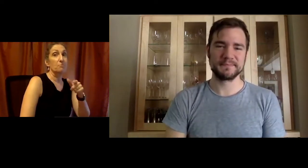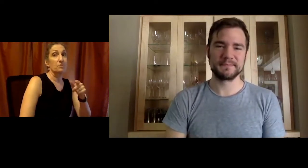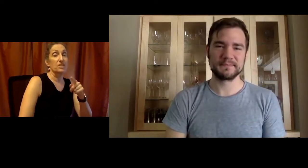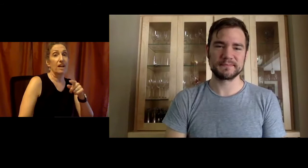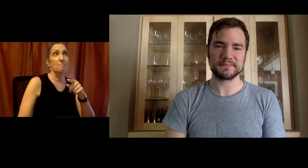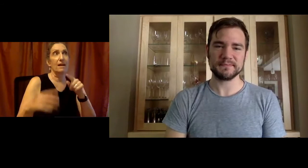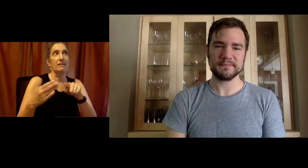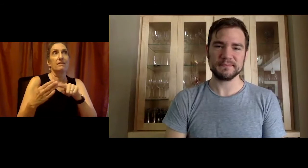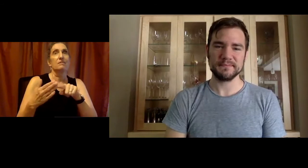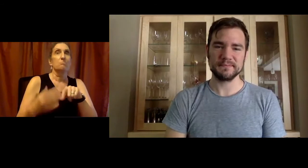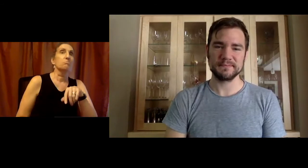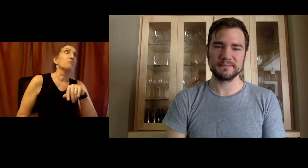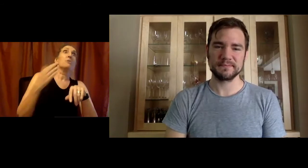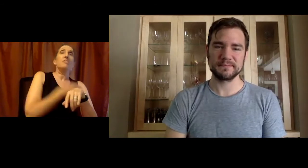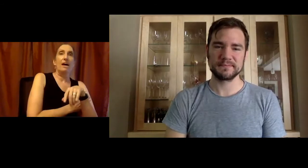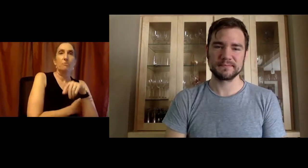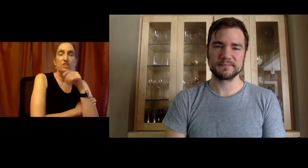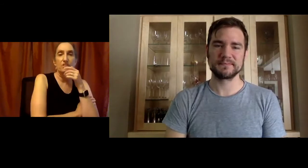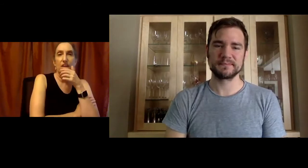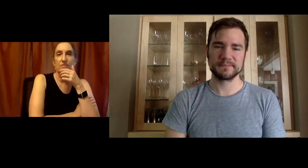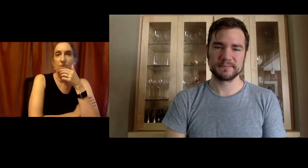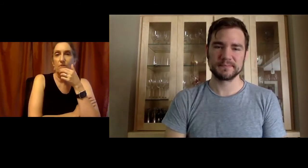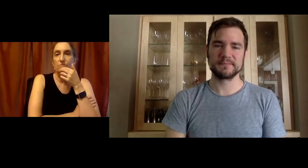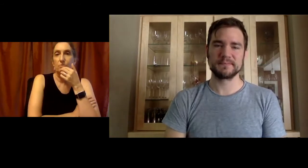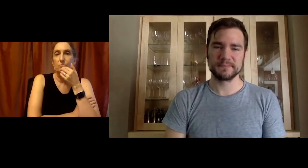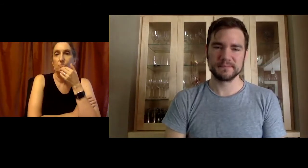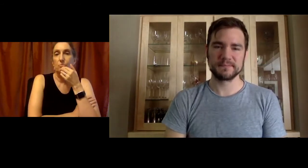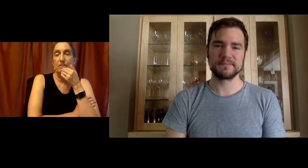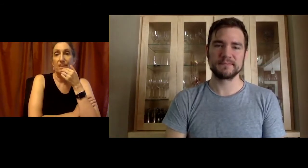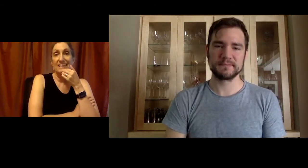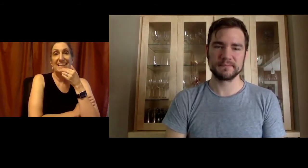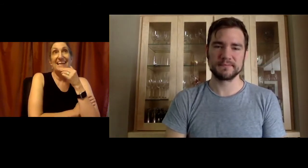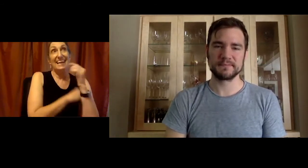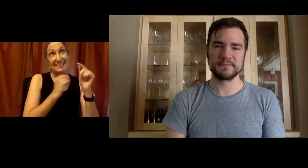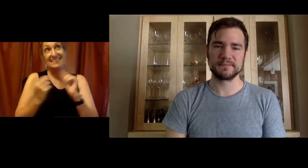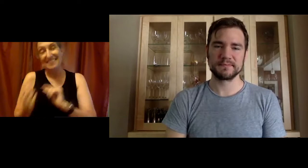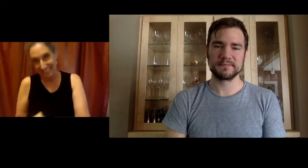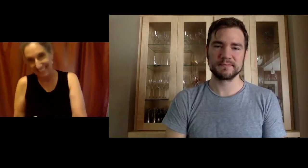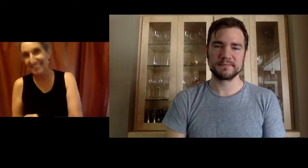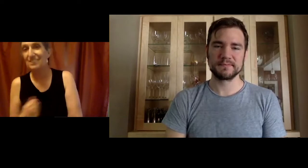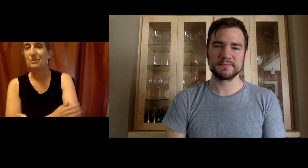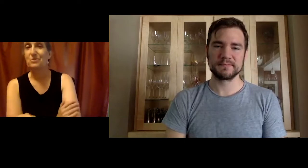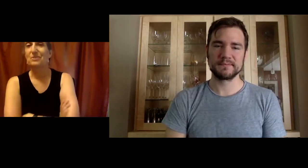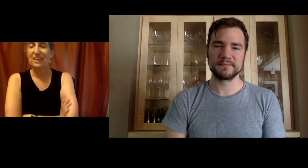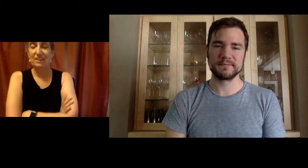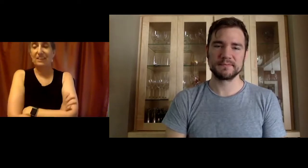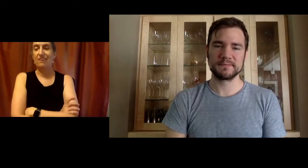but she and I met before that, when she got involved with NST, Northern Sign Theater,